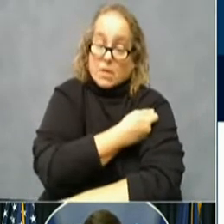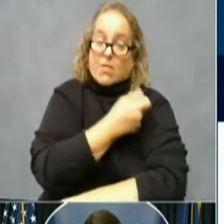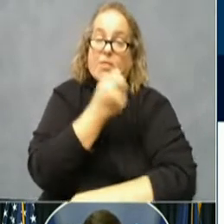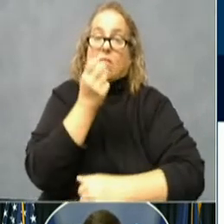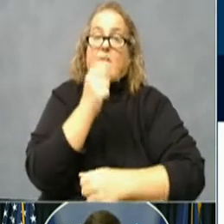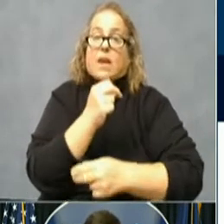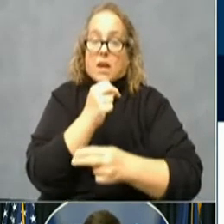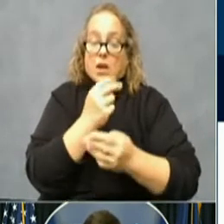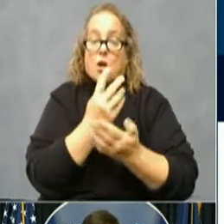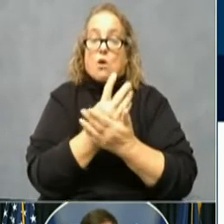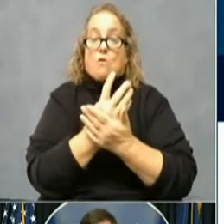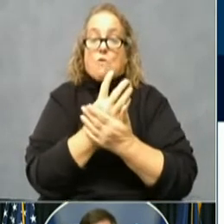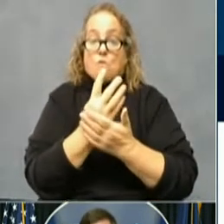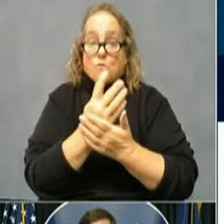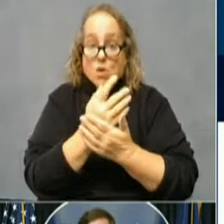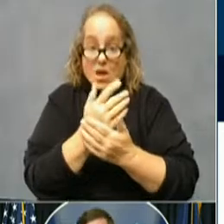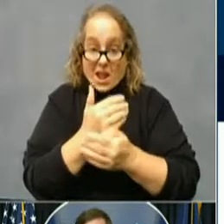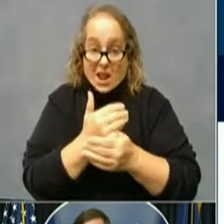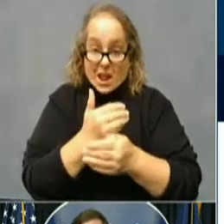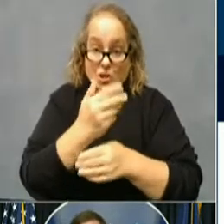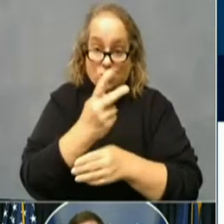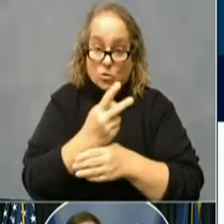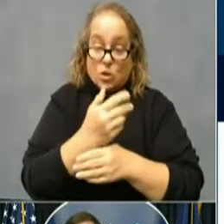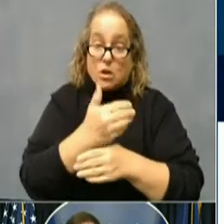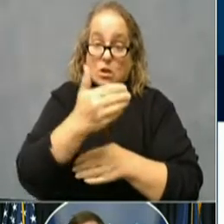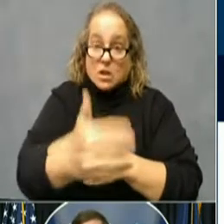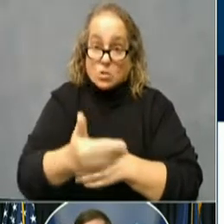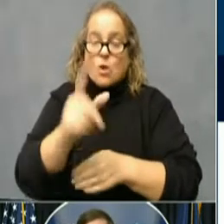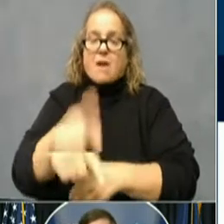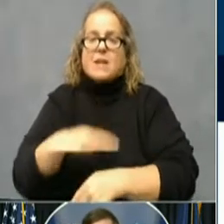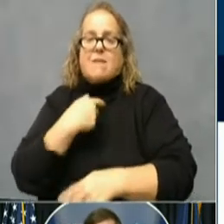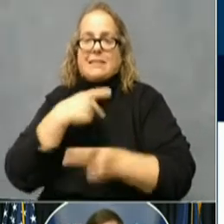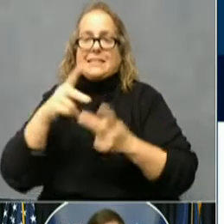Moderna. Now, what's not shown on here is we believe that we're gonna have to